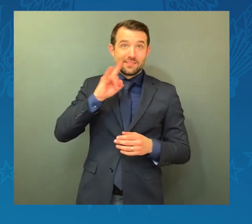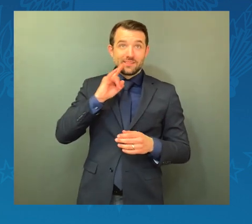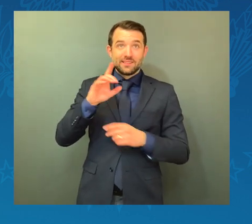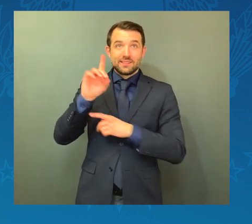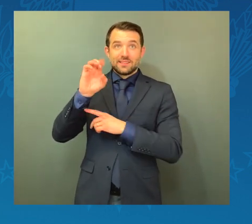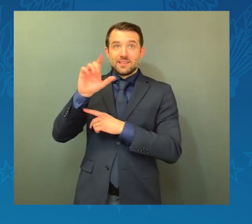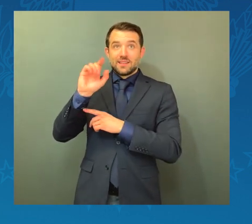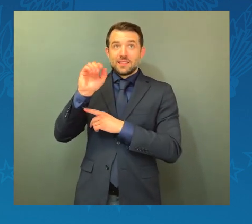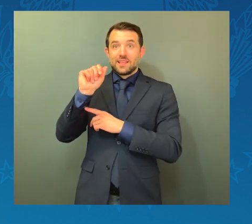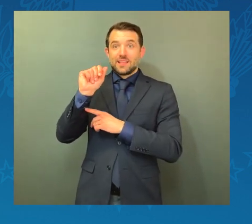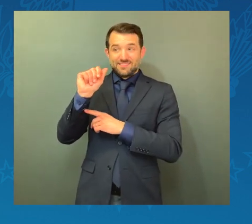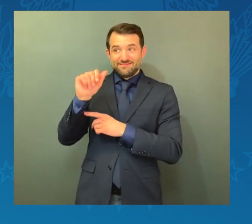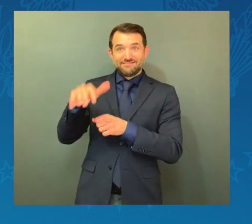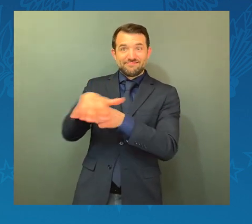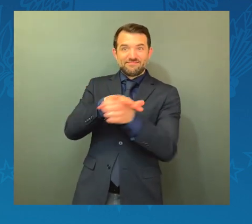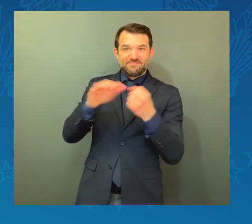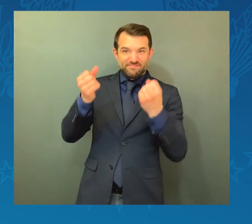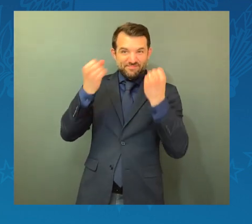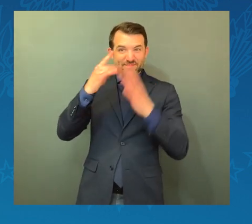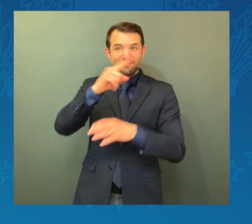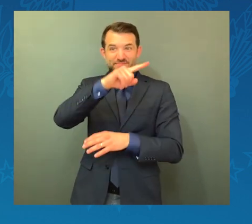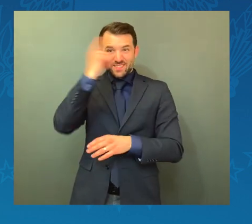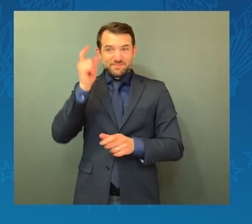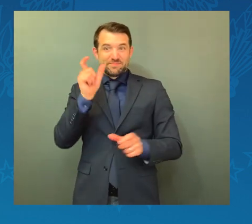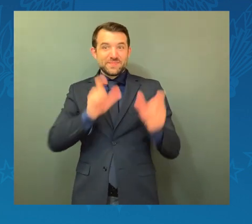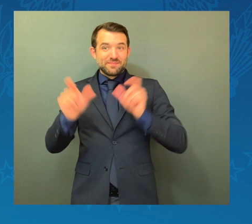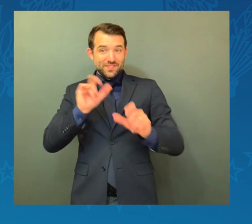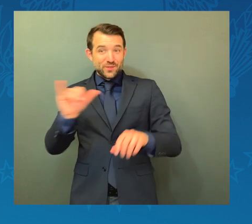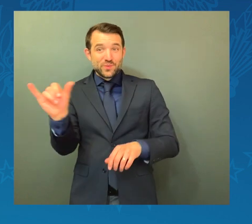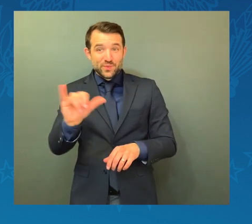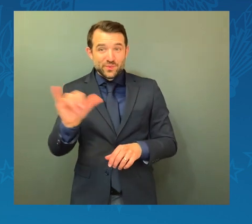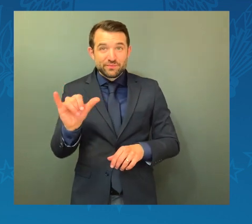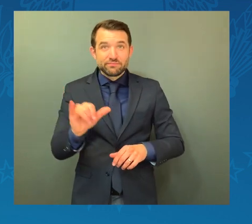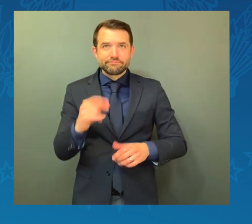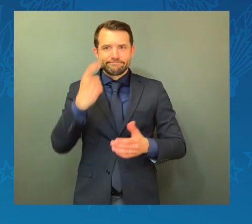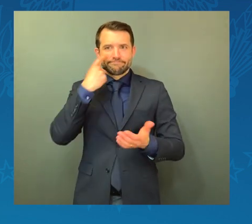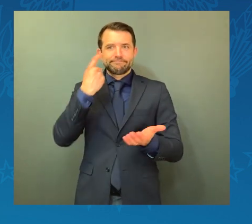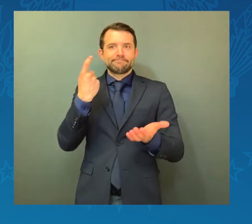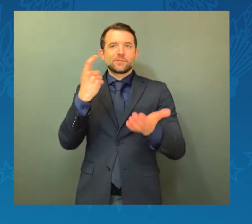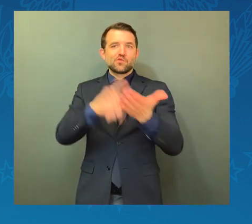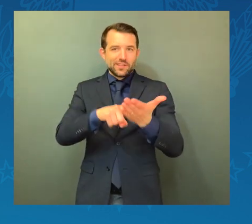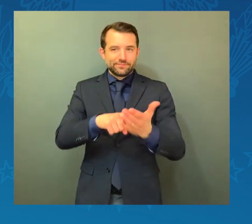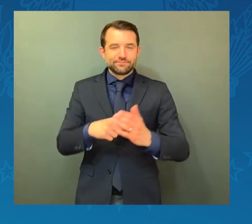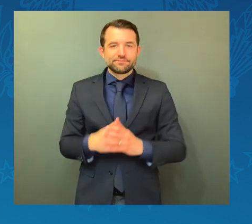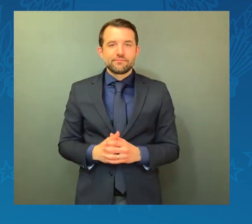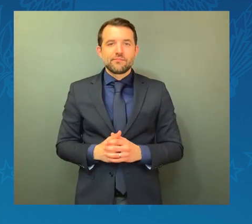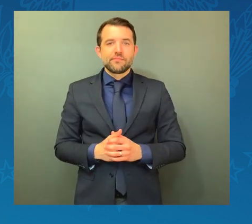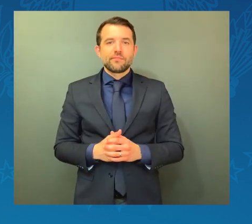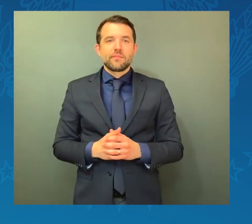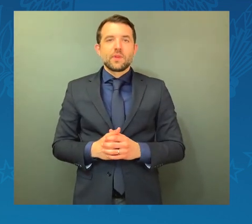And so, let us acknowledge also that while they play an important role